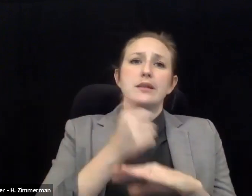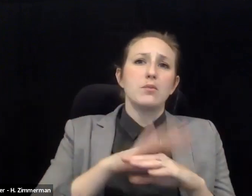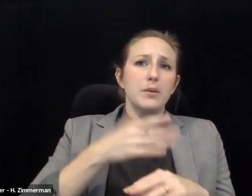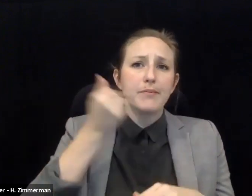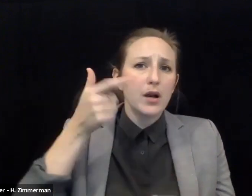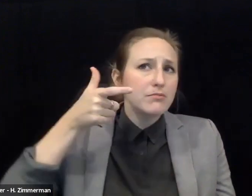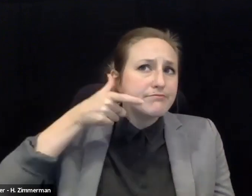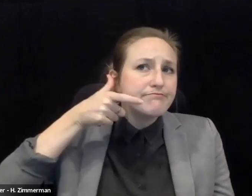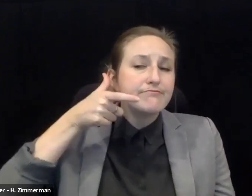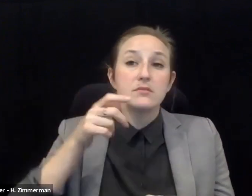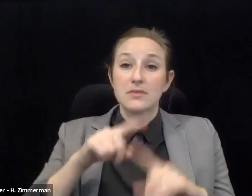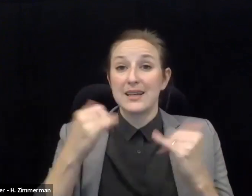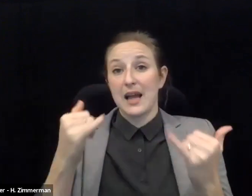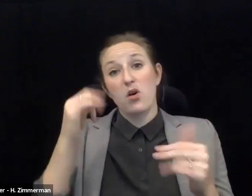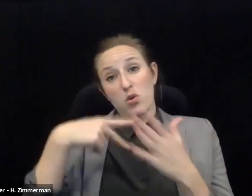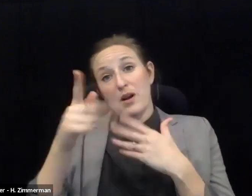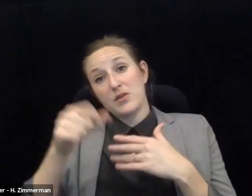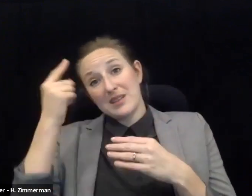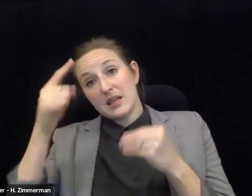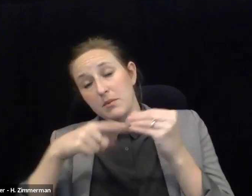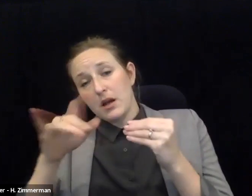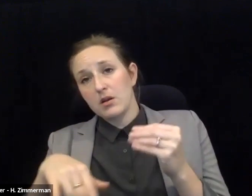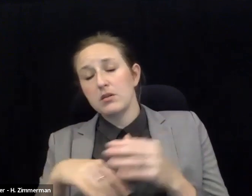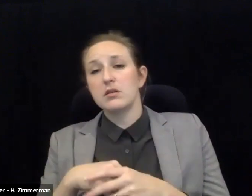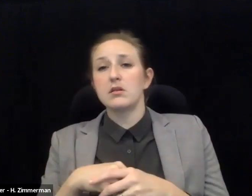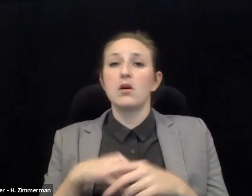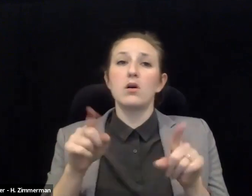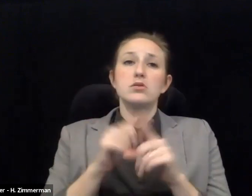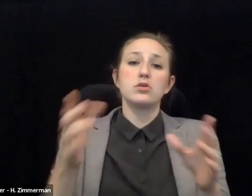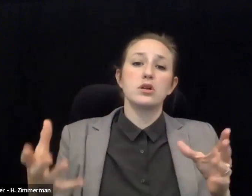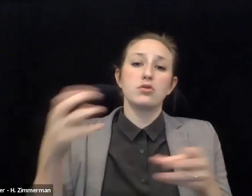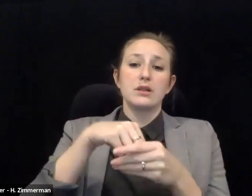our programs are thinking about and increasing offerings of asynchronous content. For example,